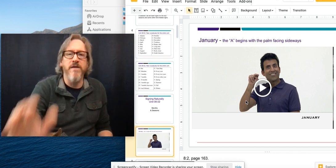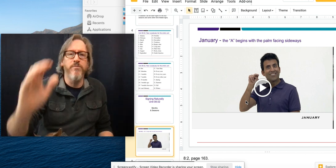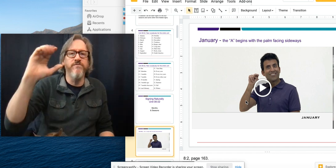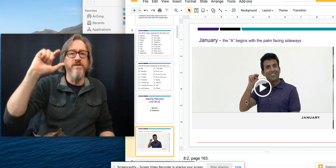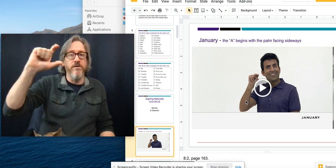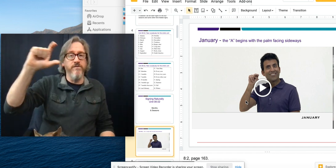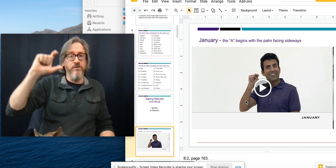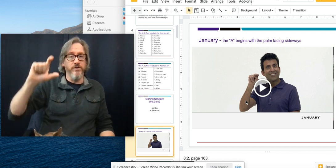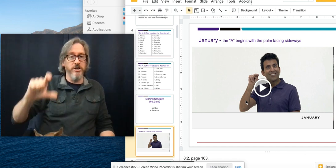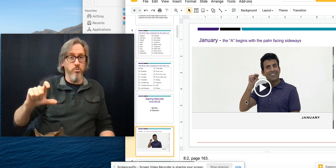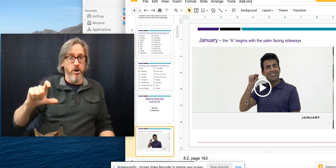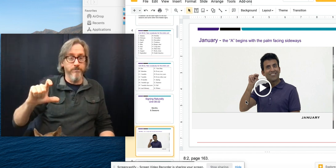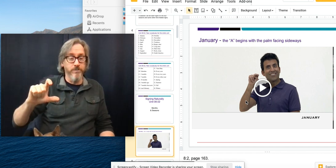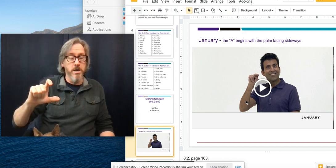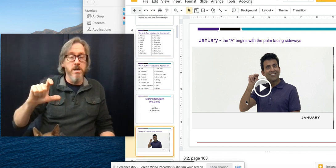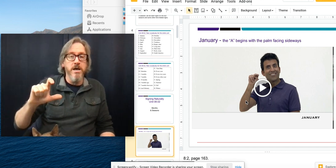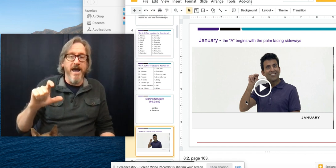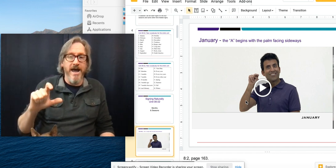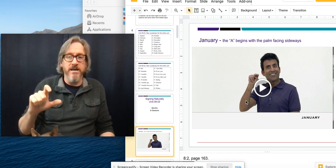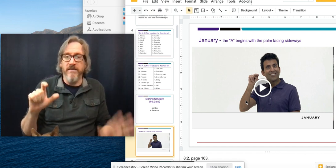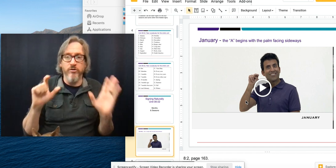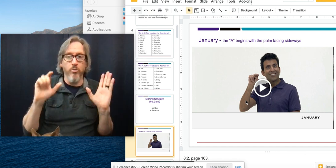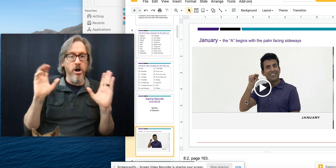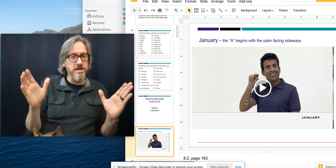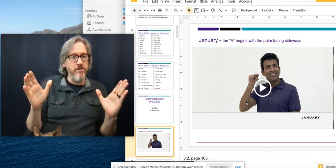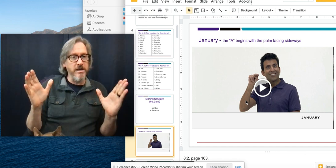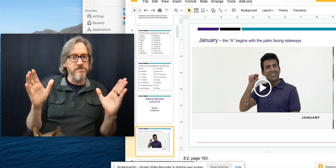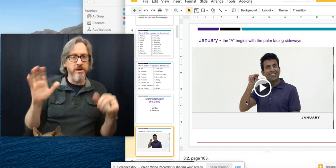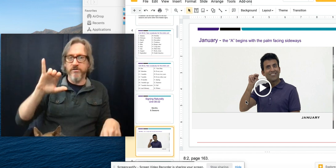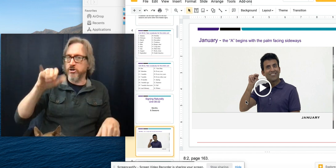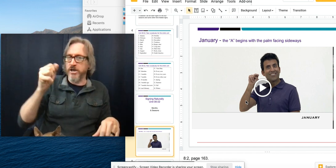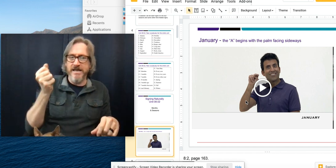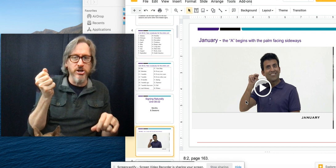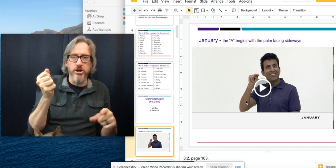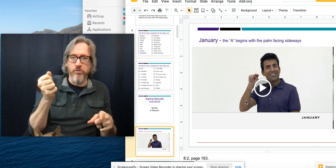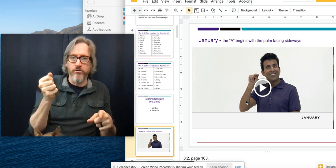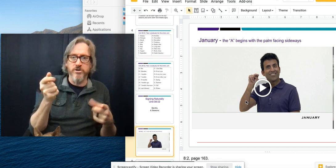now I put a video for each one and if you watch how they explain they're he's gonna go through